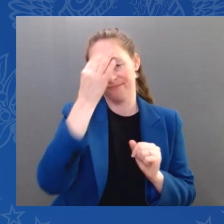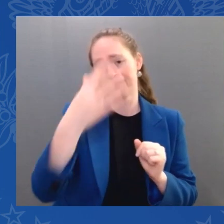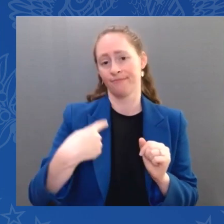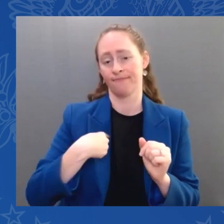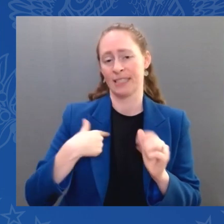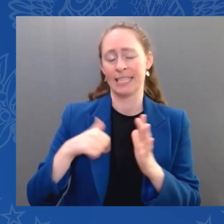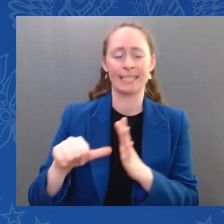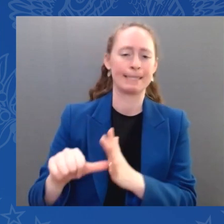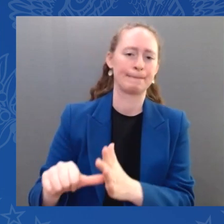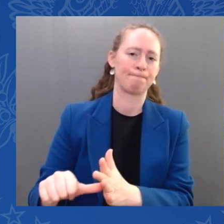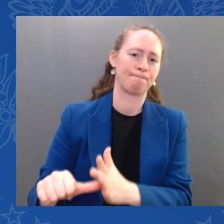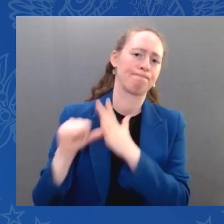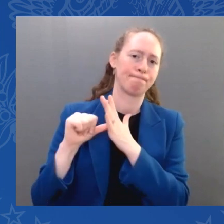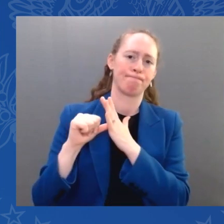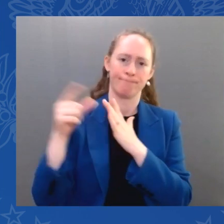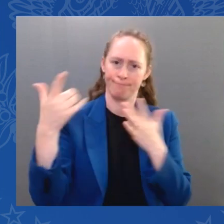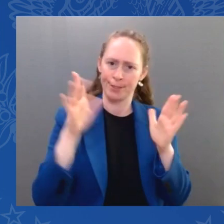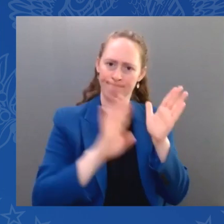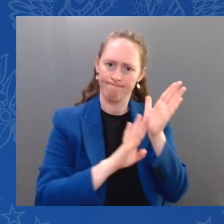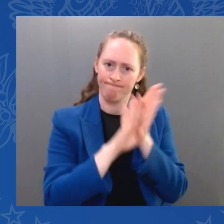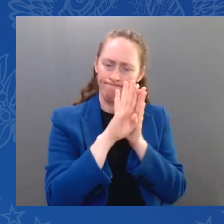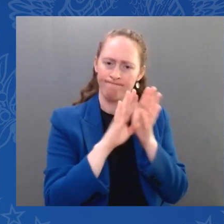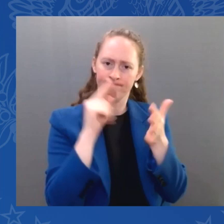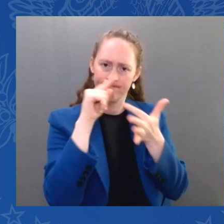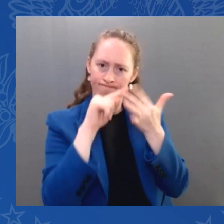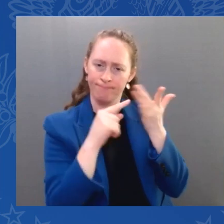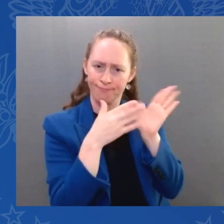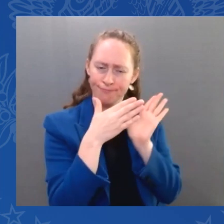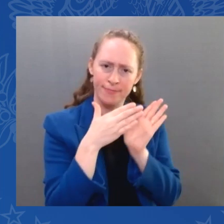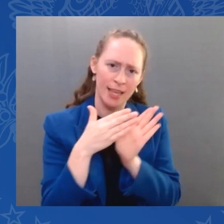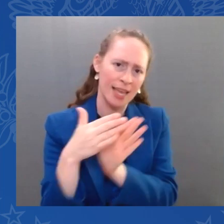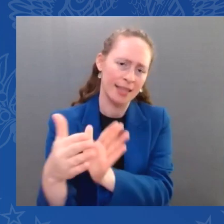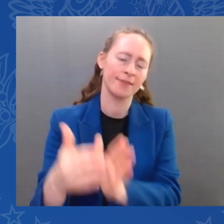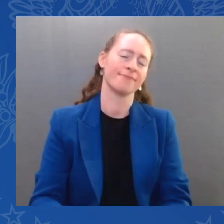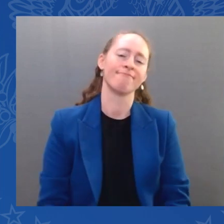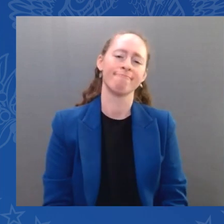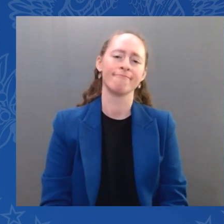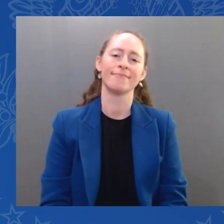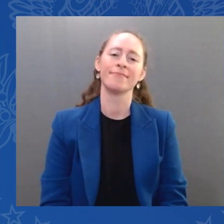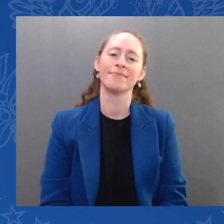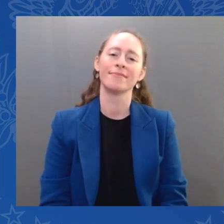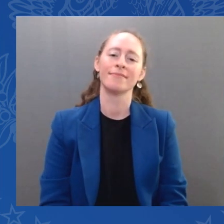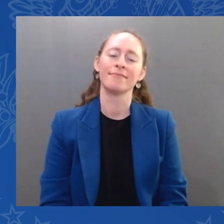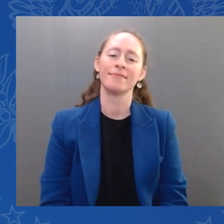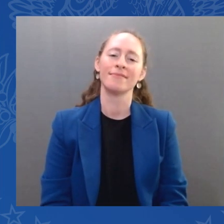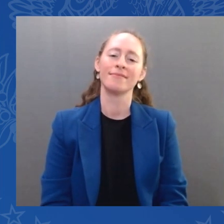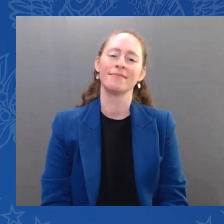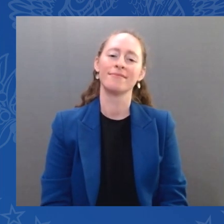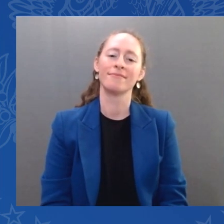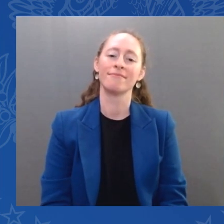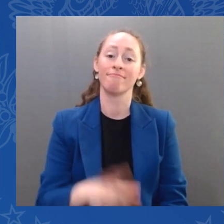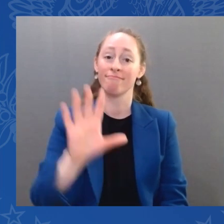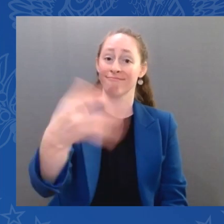And as the three of us have discussed, we have more to do. I also want to thank the bipartisan group of senators